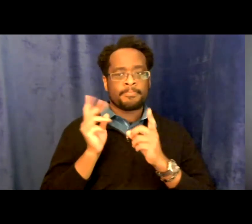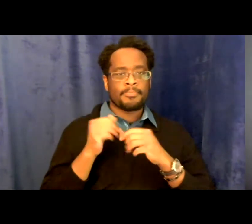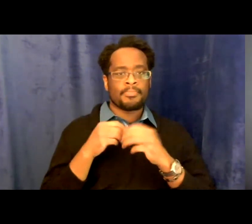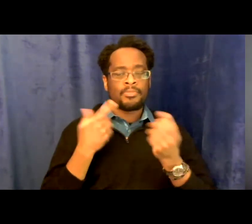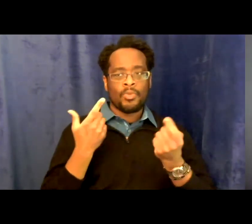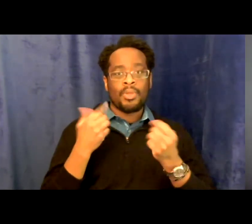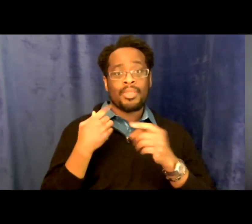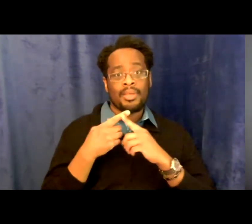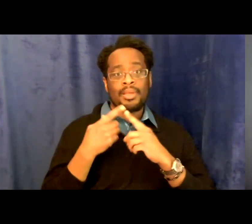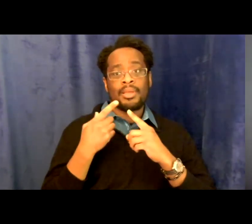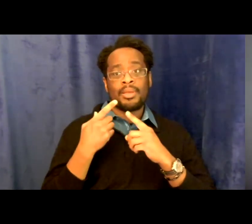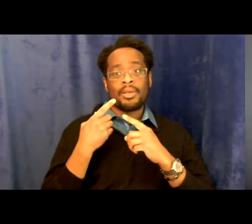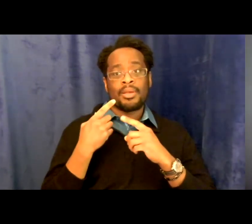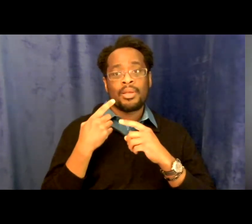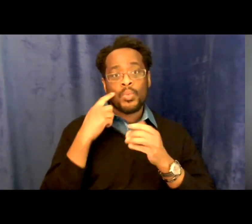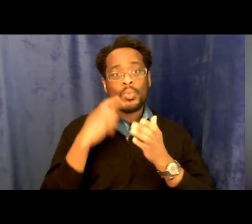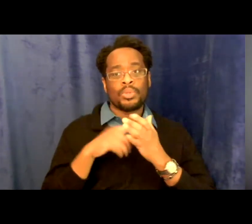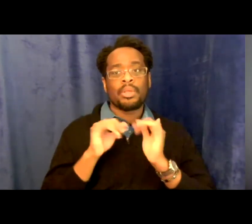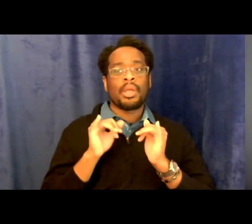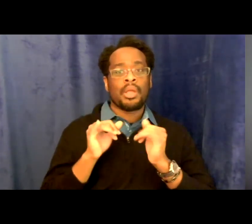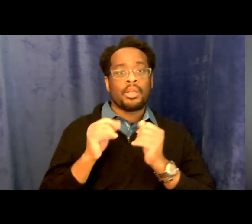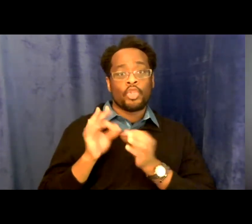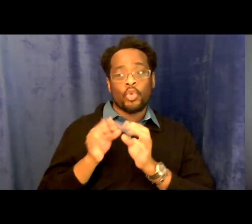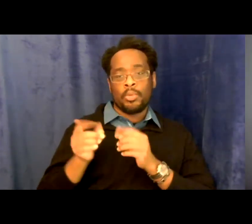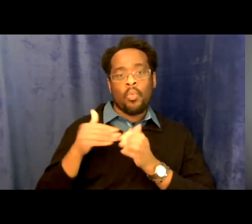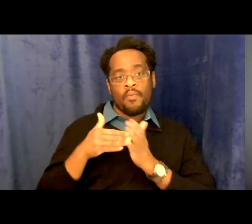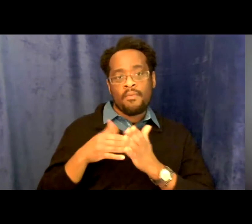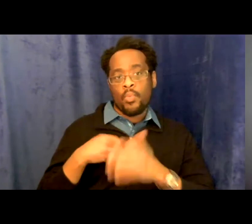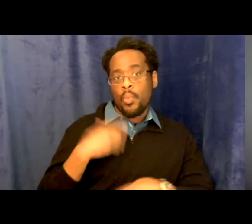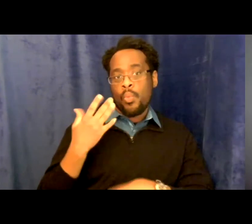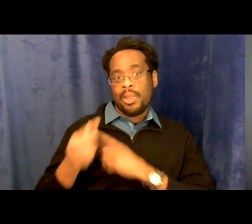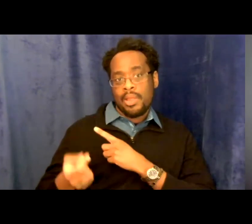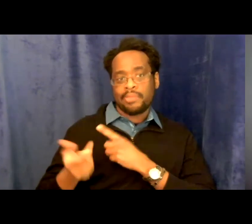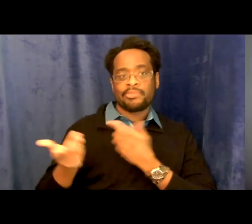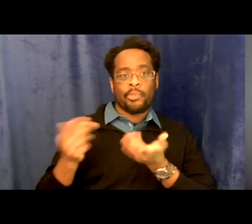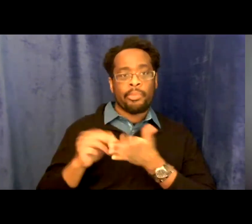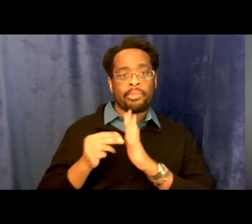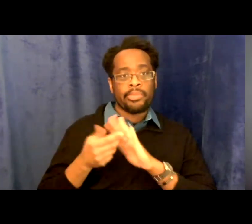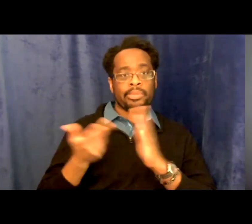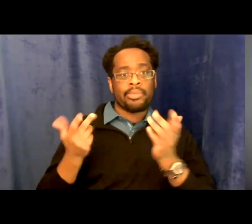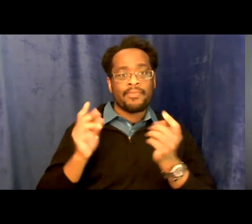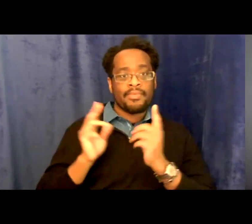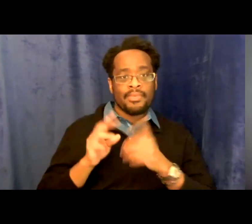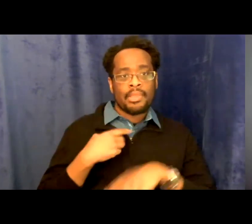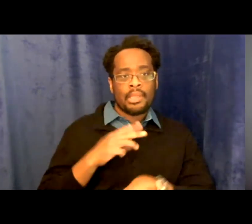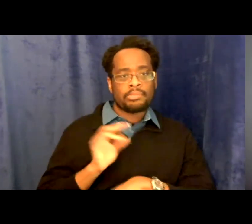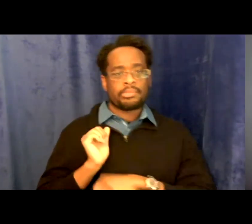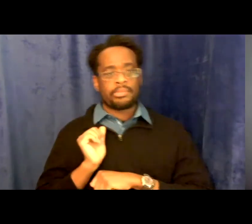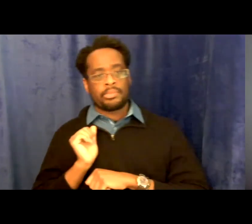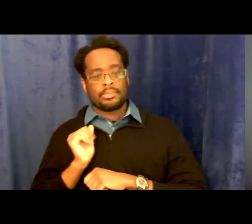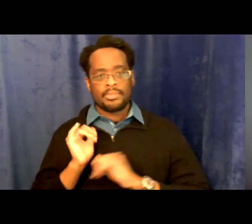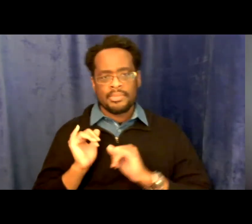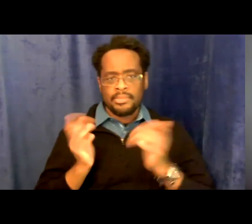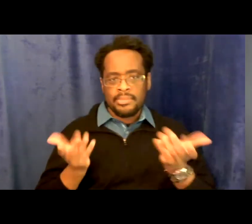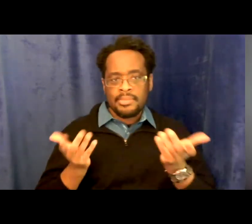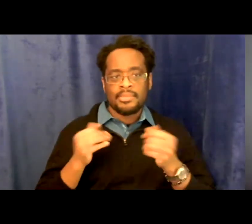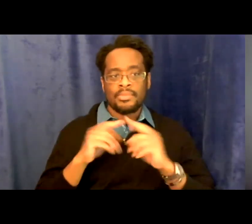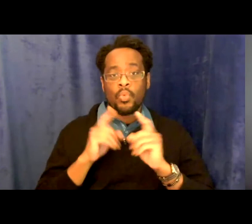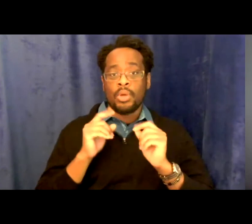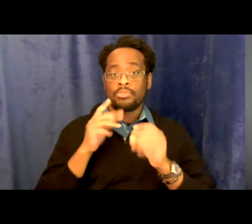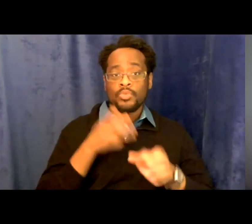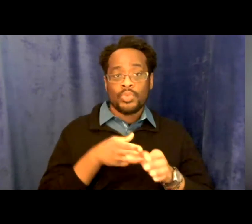to come up to me to chat but i noticed that the interpreters were often white so they may not have